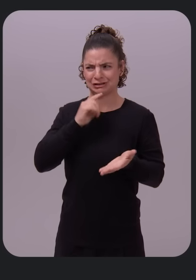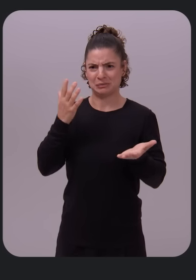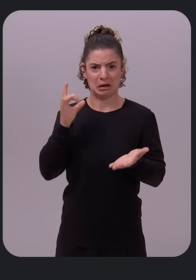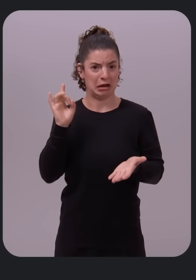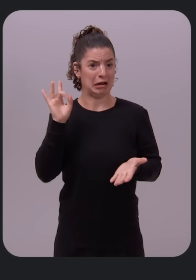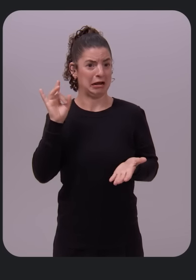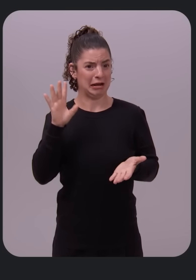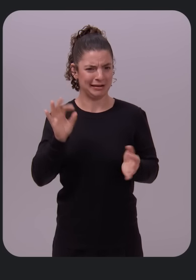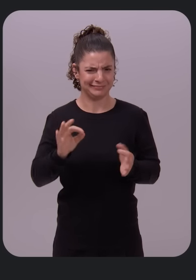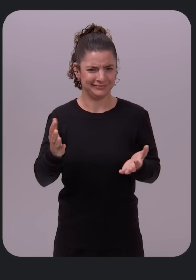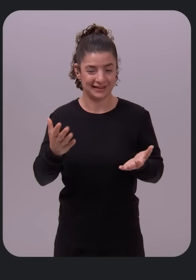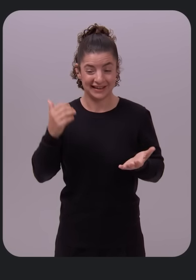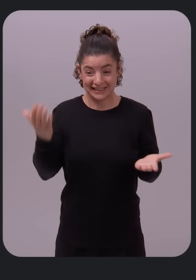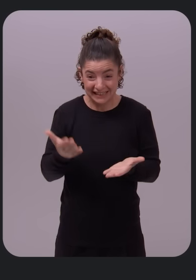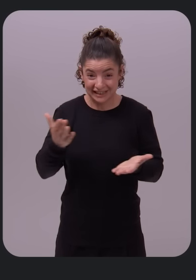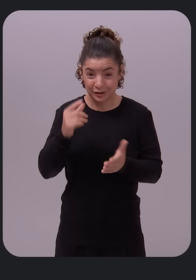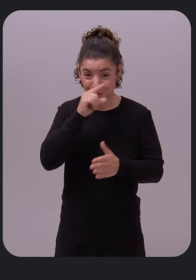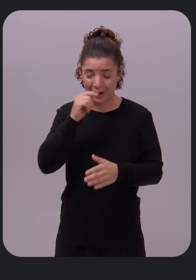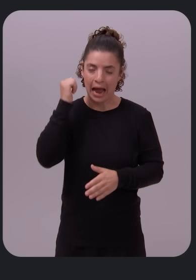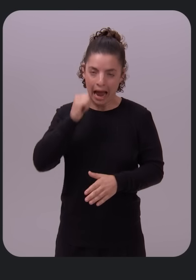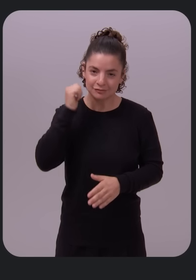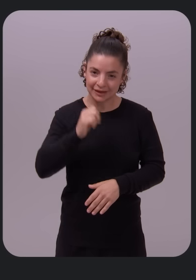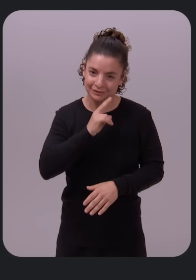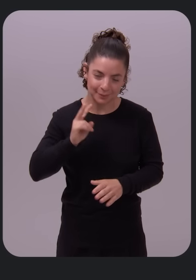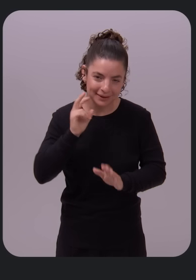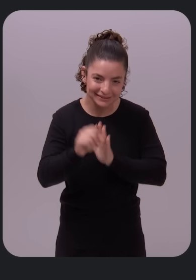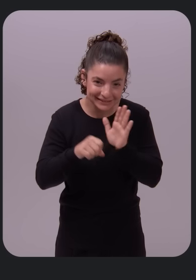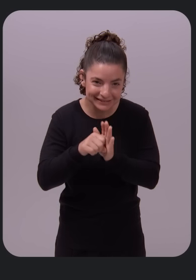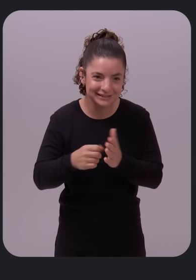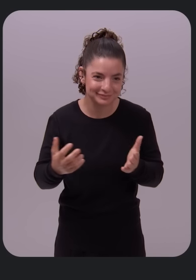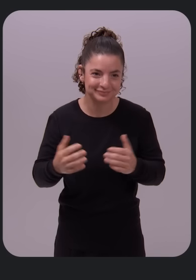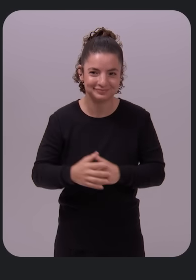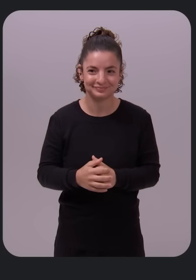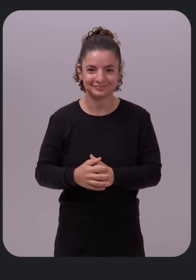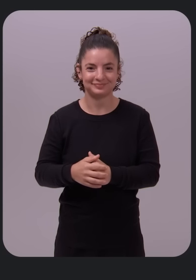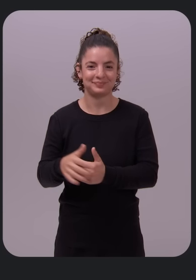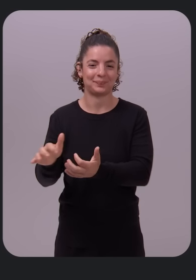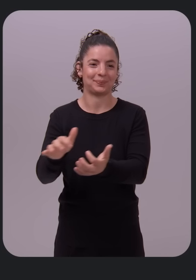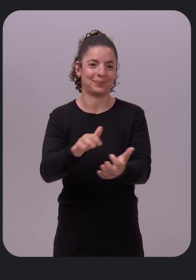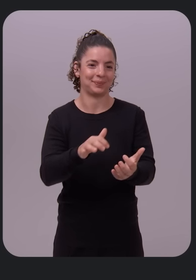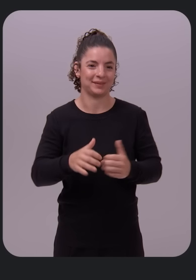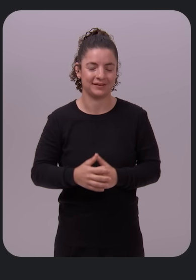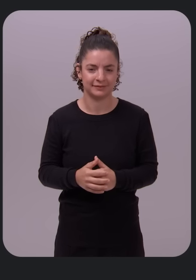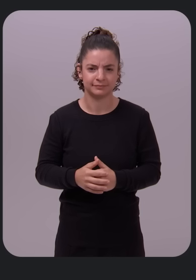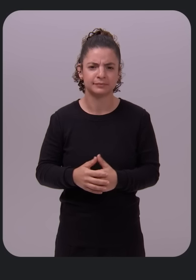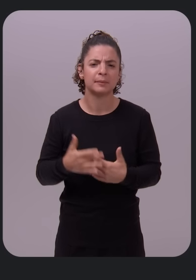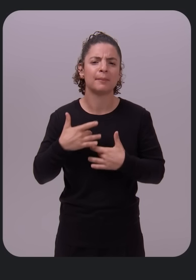Every day is Gemini season here at Google. Normally, you wouldn't have heard much from us